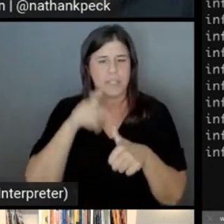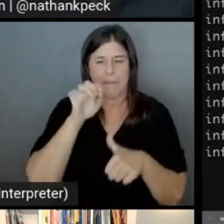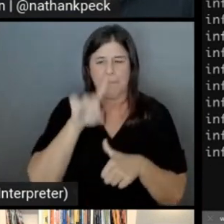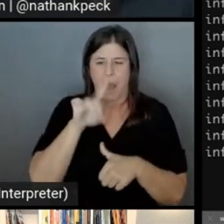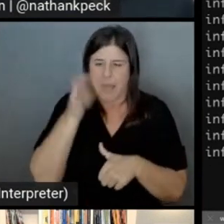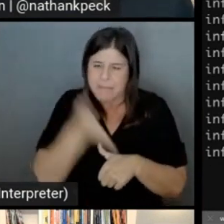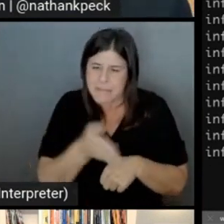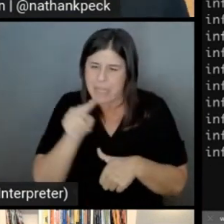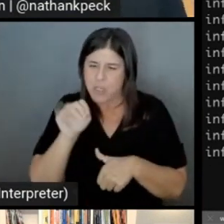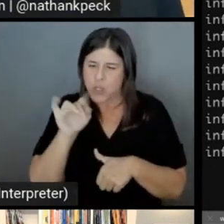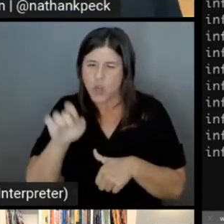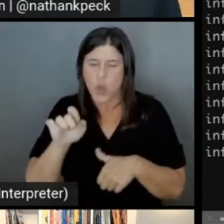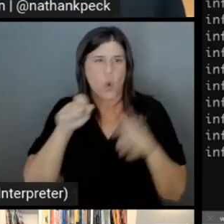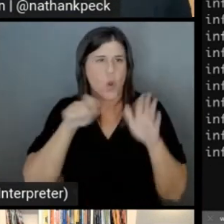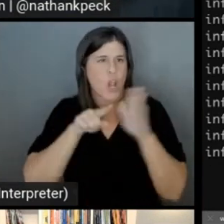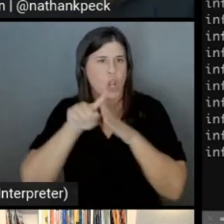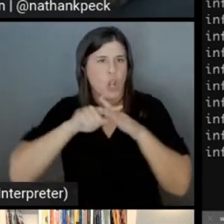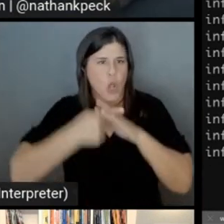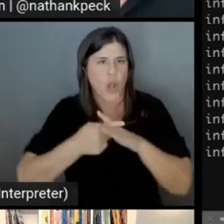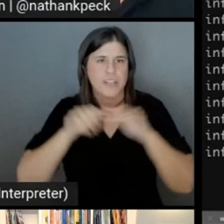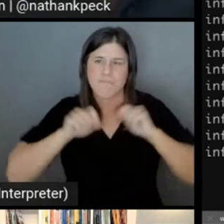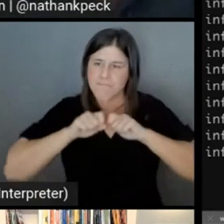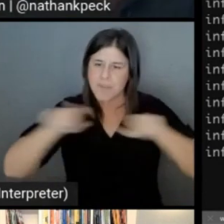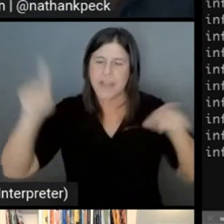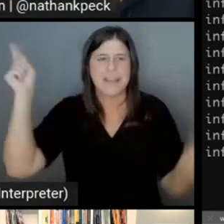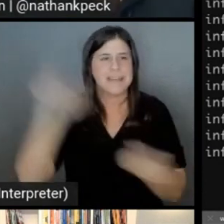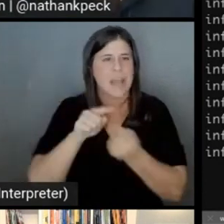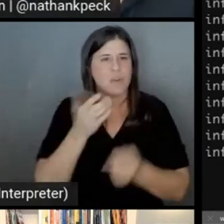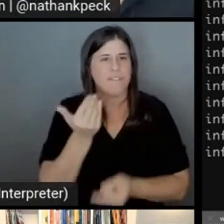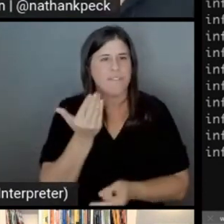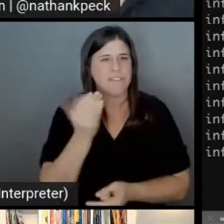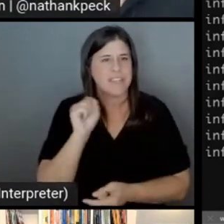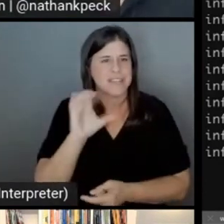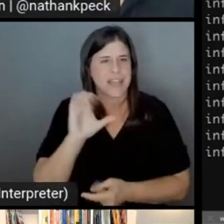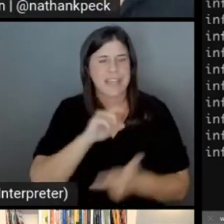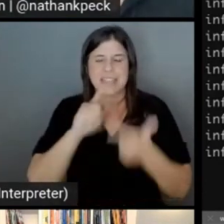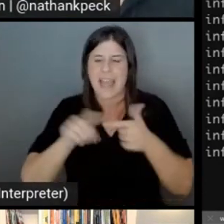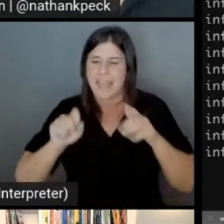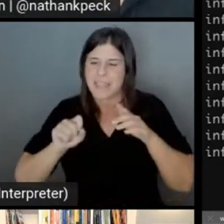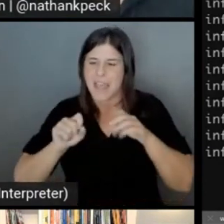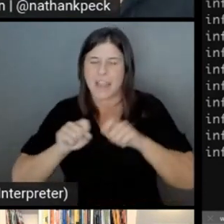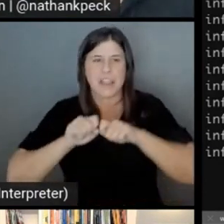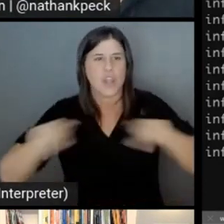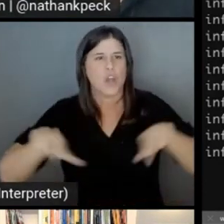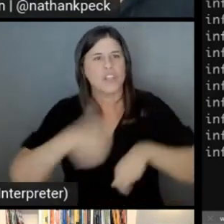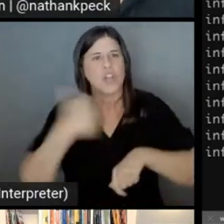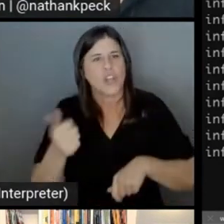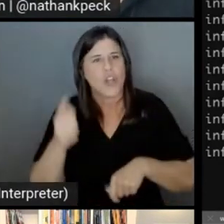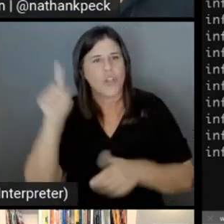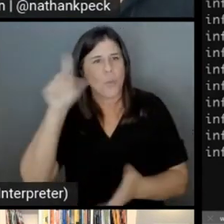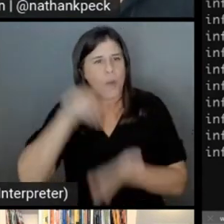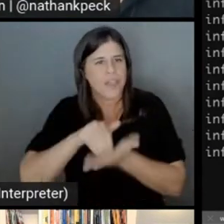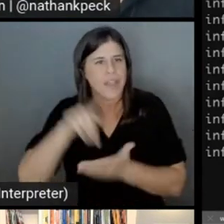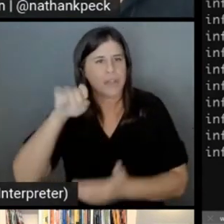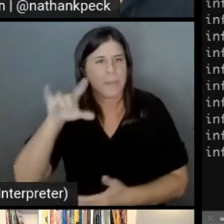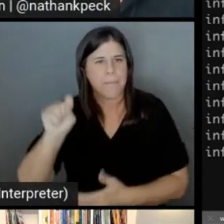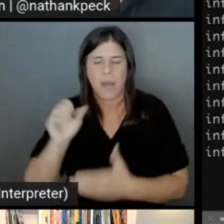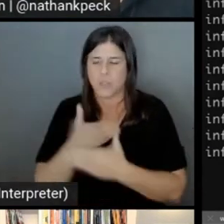down to 15 seconds, and then to be able to launch another 1,000 pods in 30 seconds. I think that these goals give a sense of